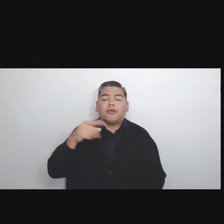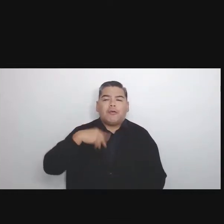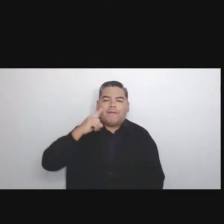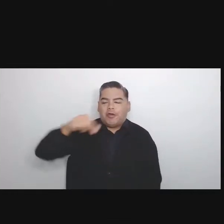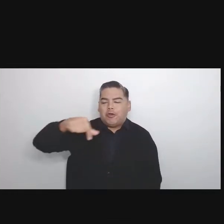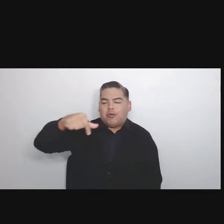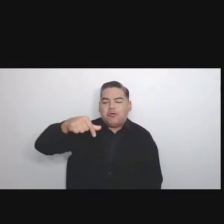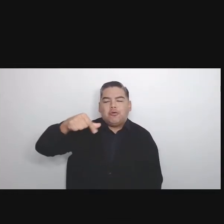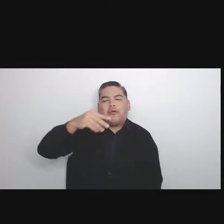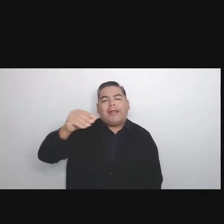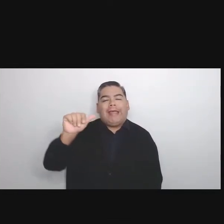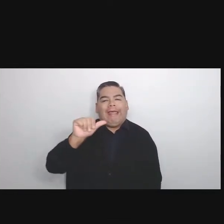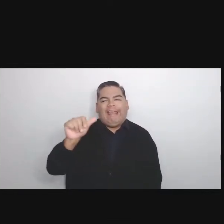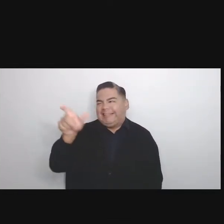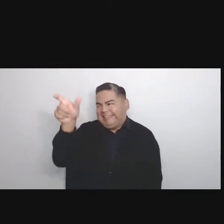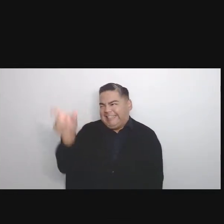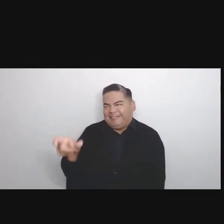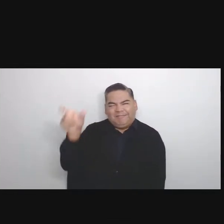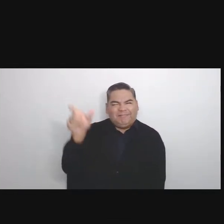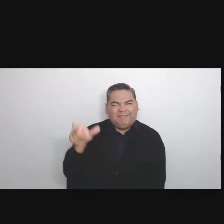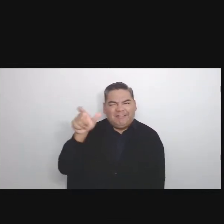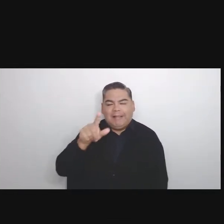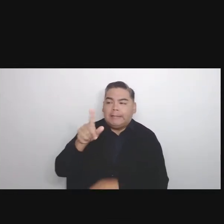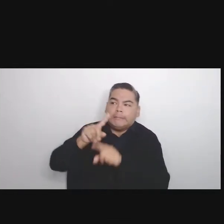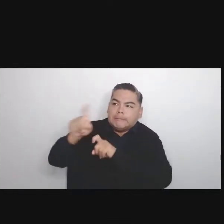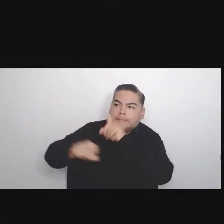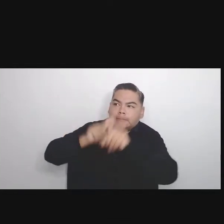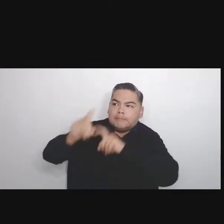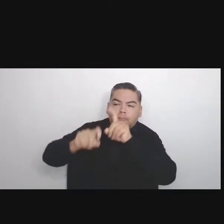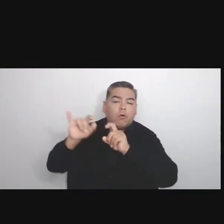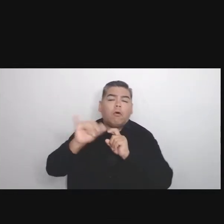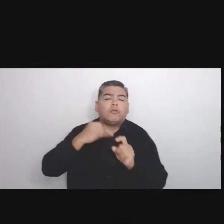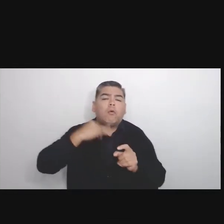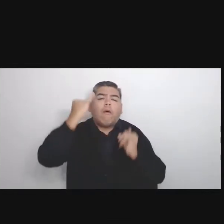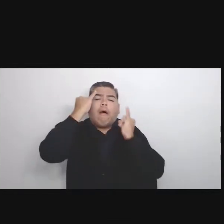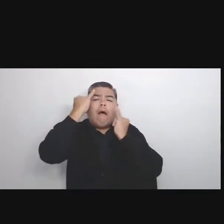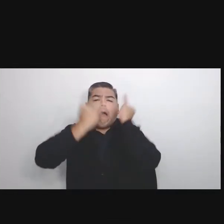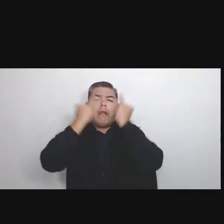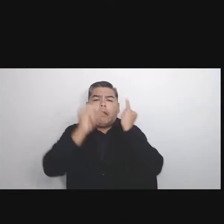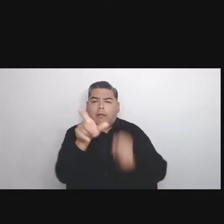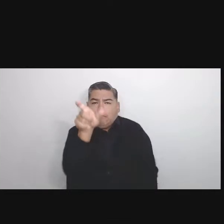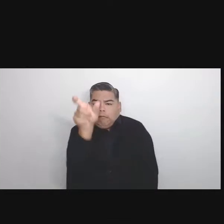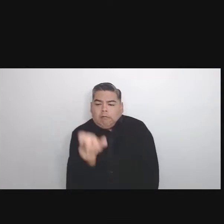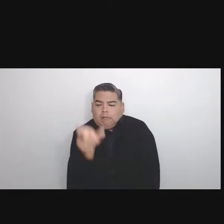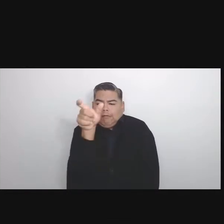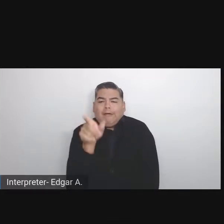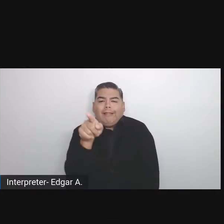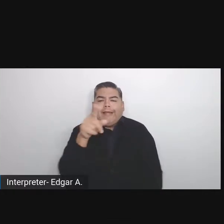for the Ls newsletter. Please for free to add your questions in the Q&A tab in the chat and will answer them at the end of the session.